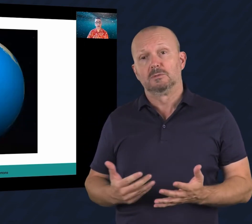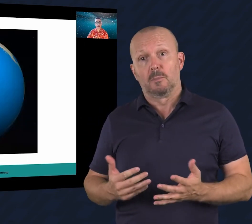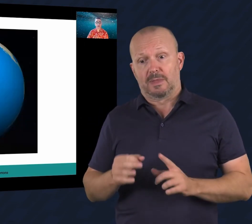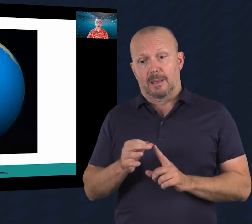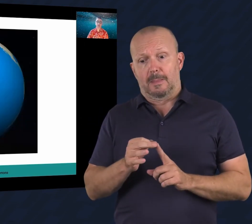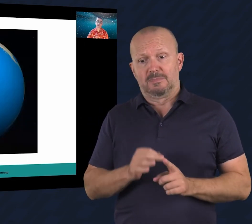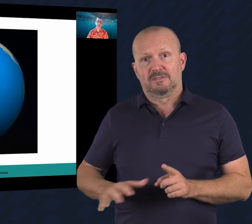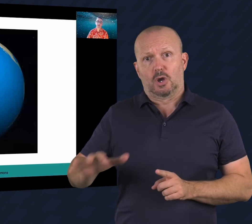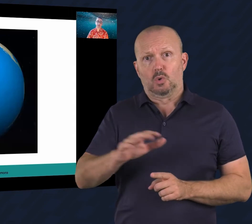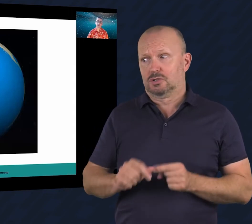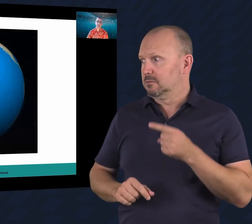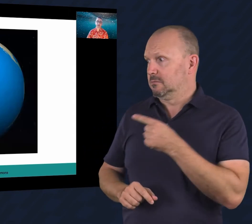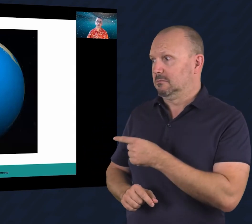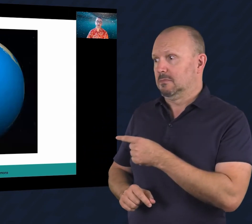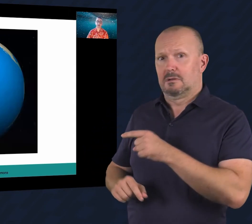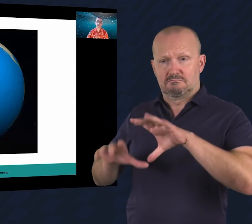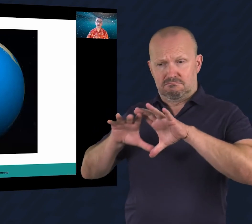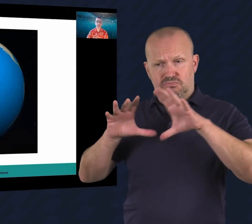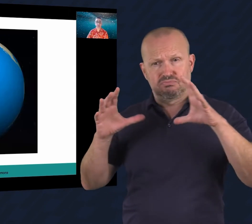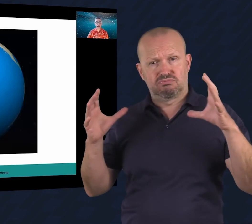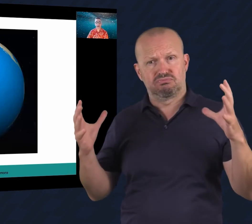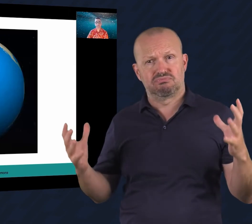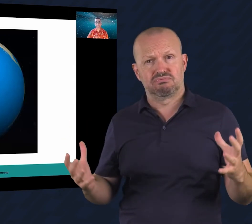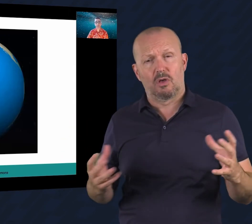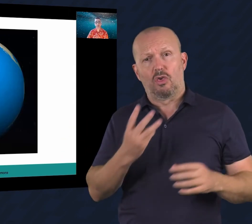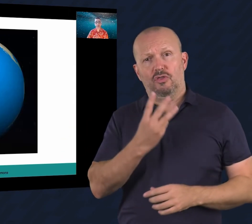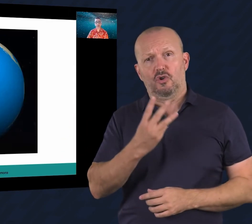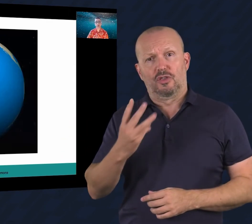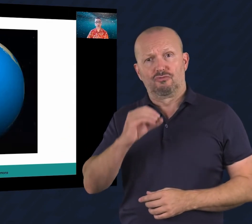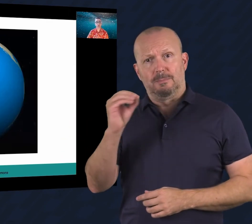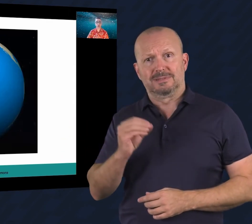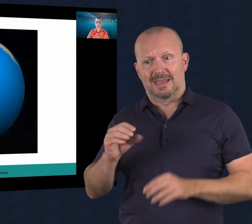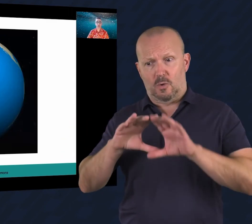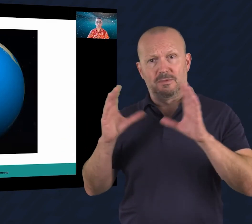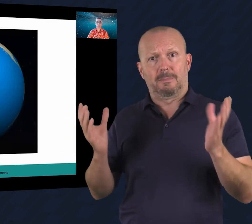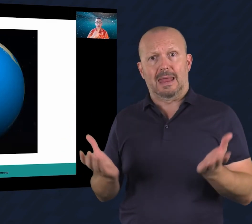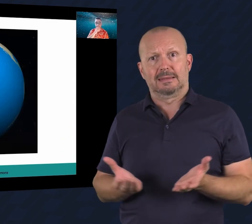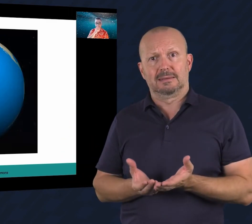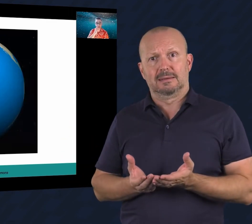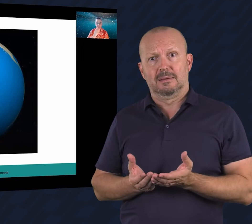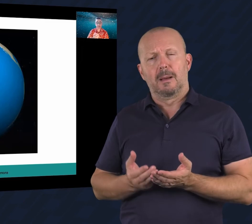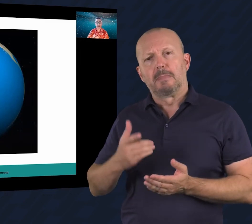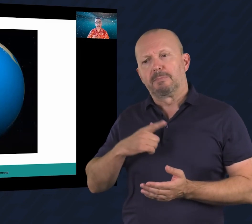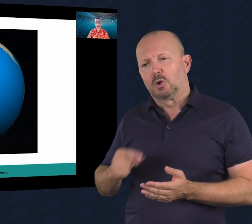The Pacific Ocean covers 33% of the surface area of the planet. But because a default mental models of users and designing digitally